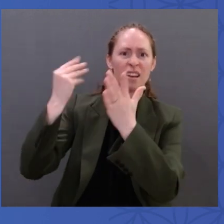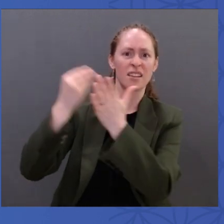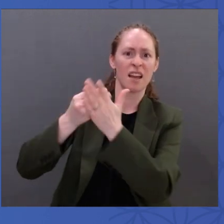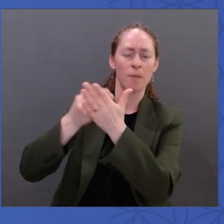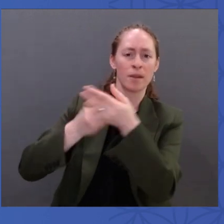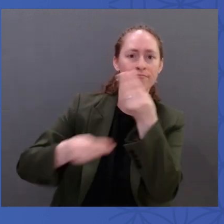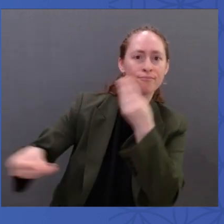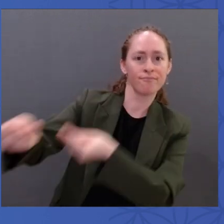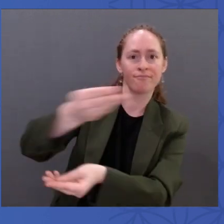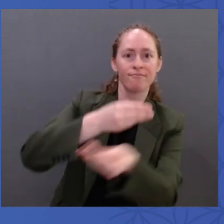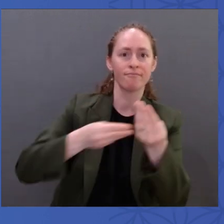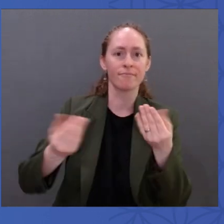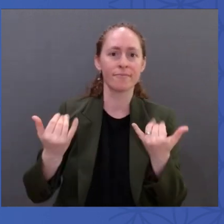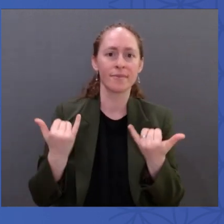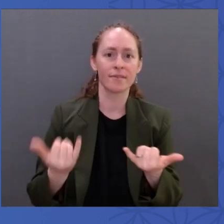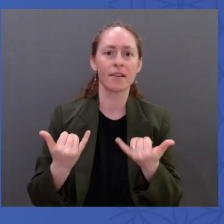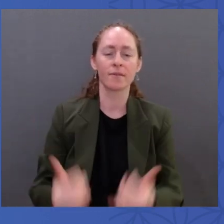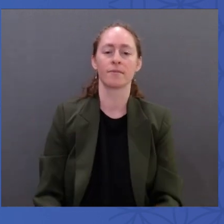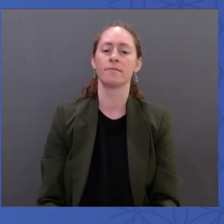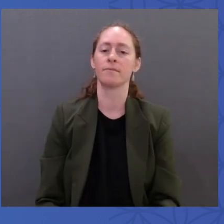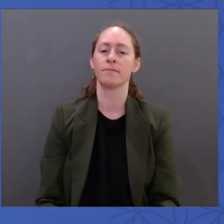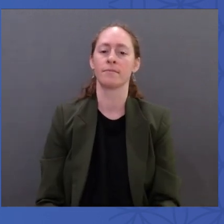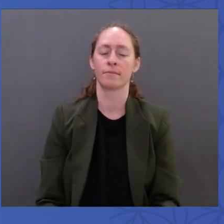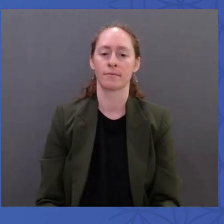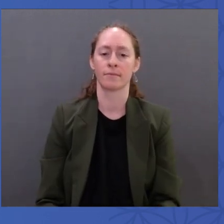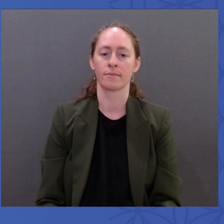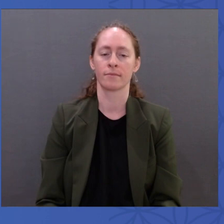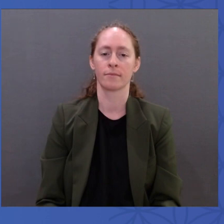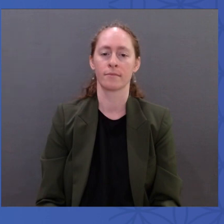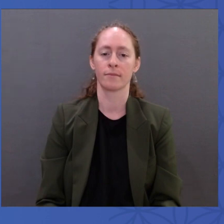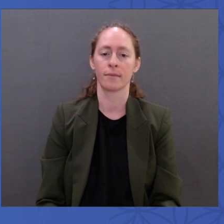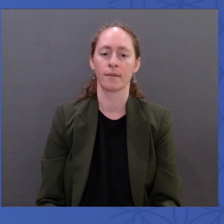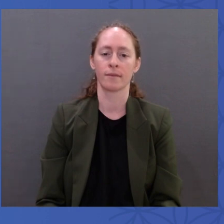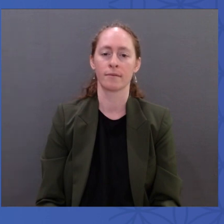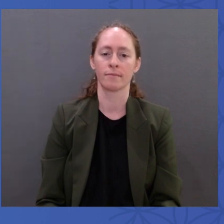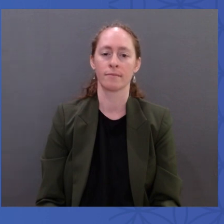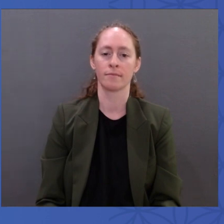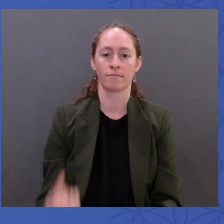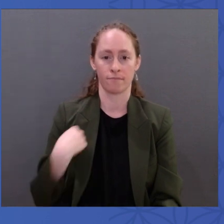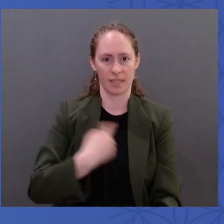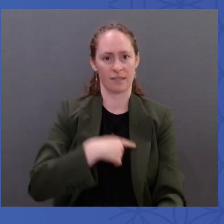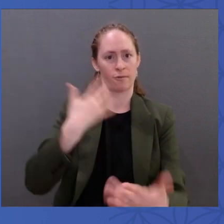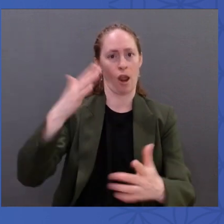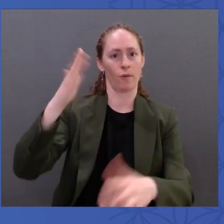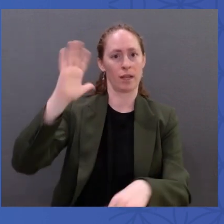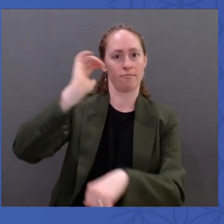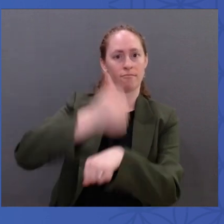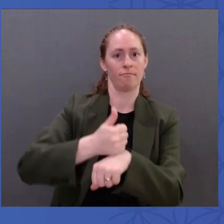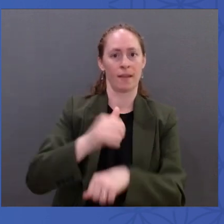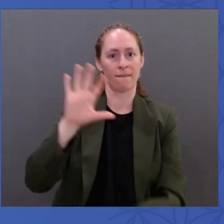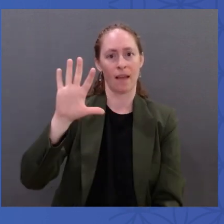a 5G based on its excellence in telecommunication technologies from air data to a6g.